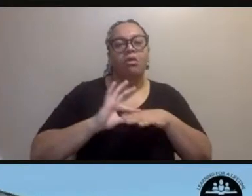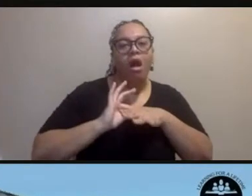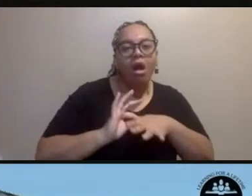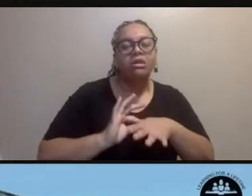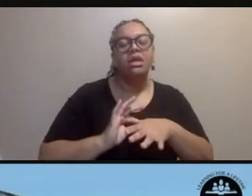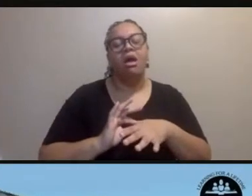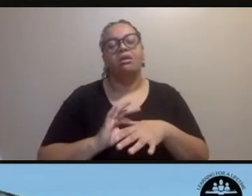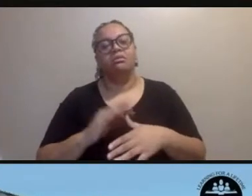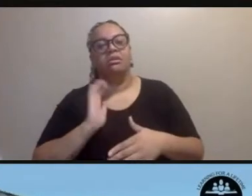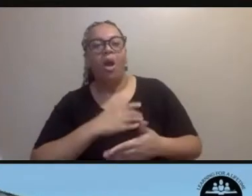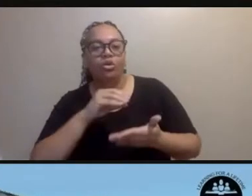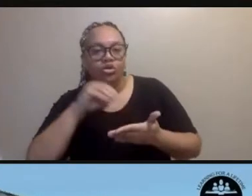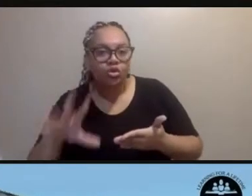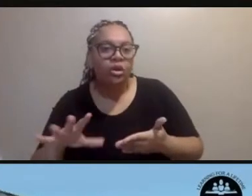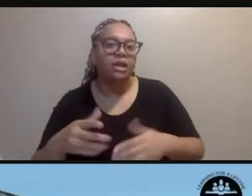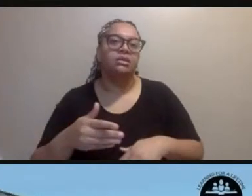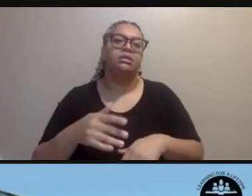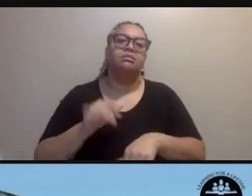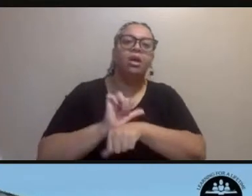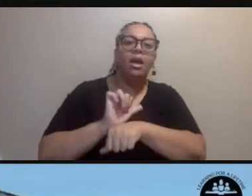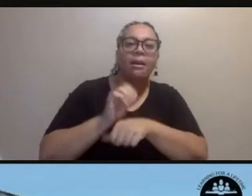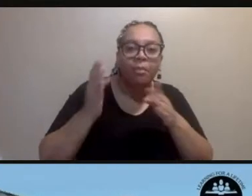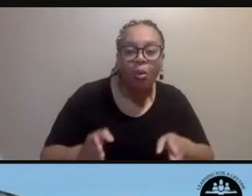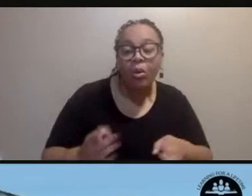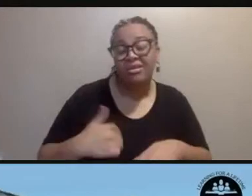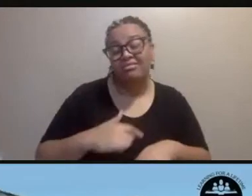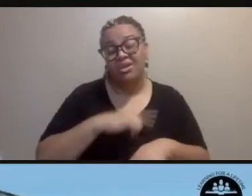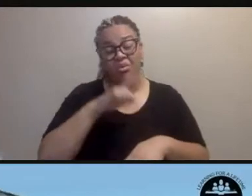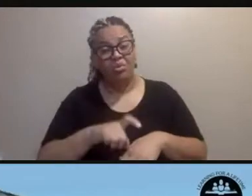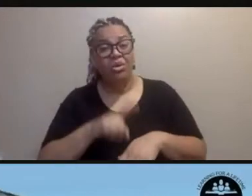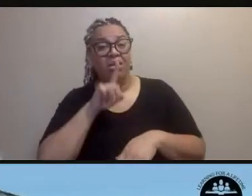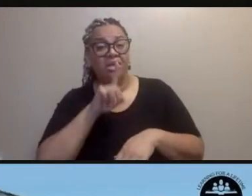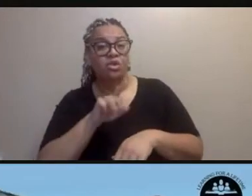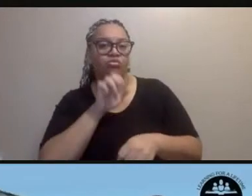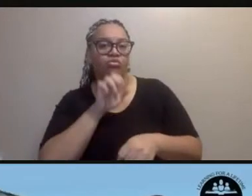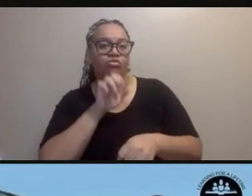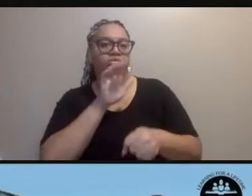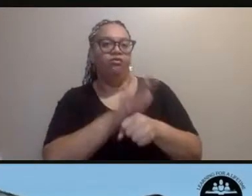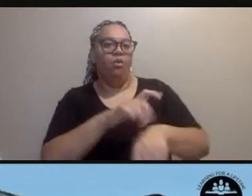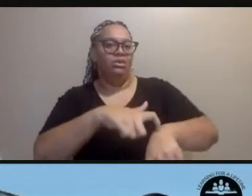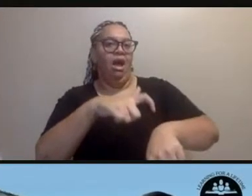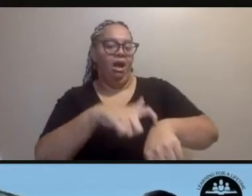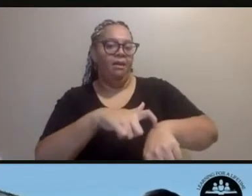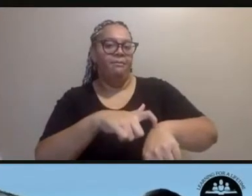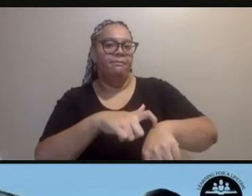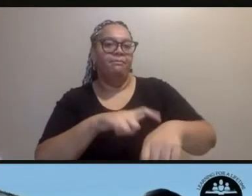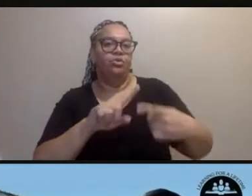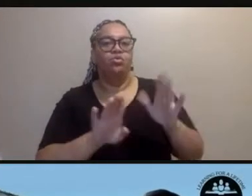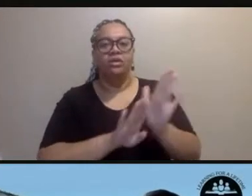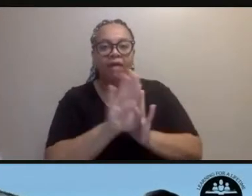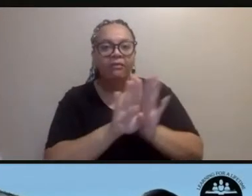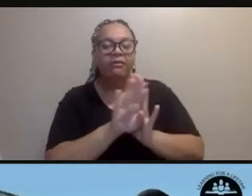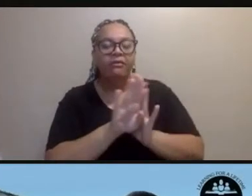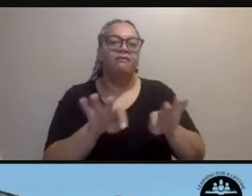UNDERSTAND AND APPRECIATE THE CONTEXTS AND EXPERIENCES OF